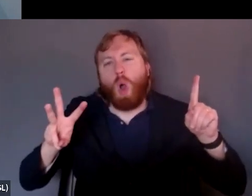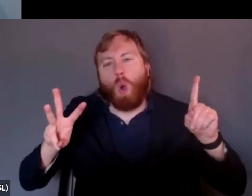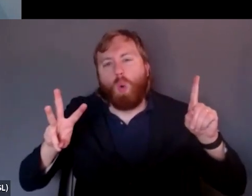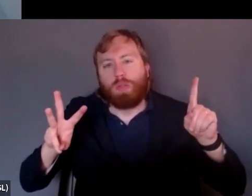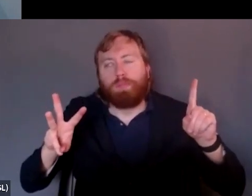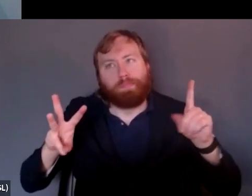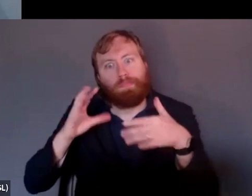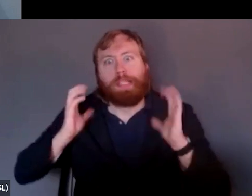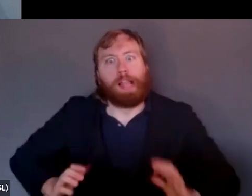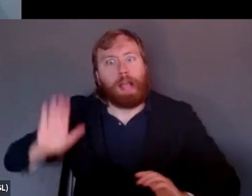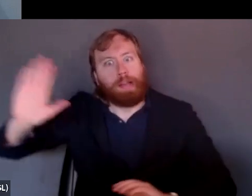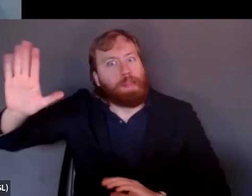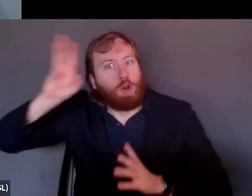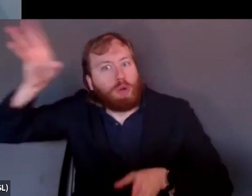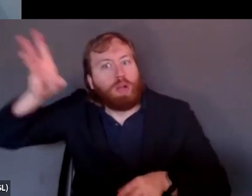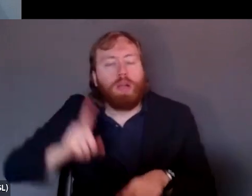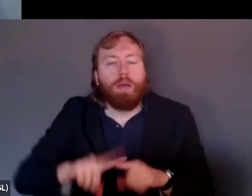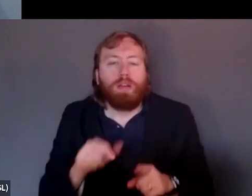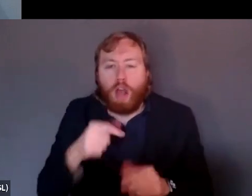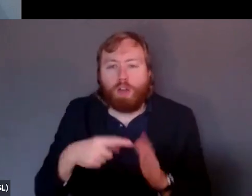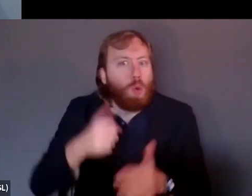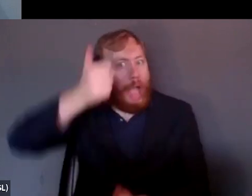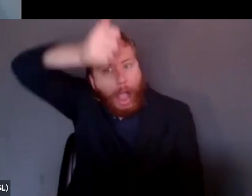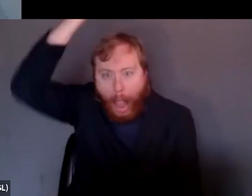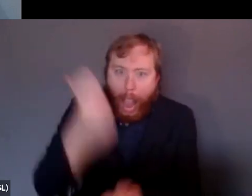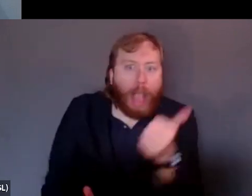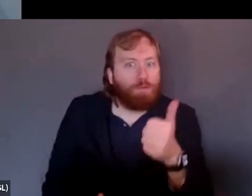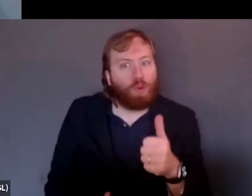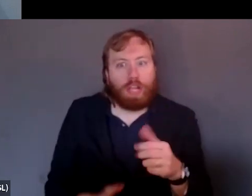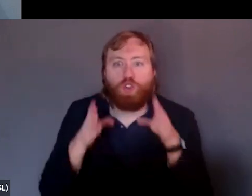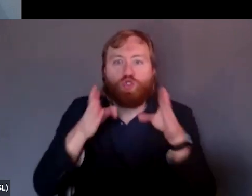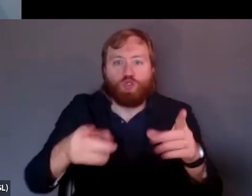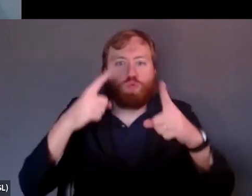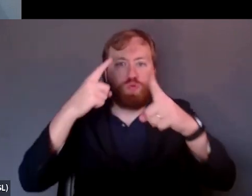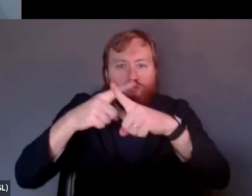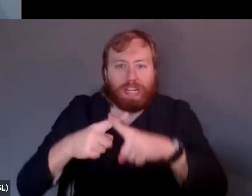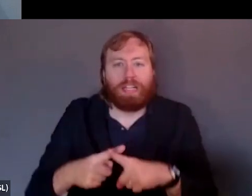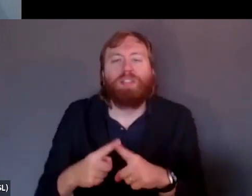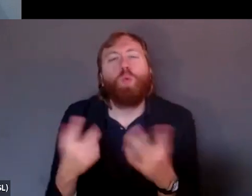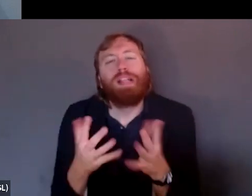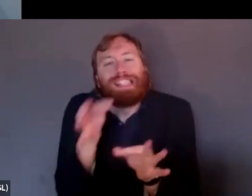but they're not like showing every cross street and every-- What is the simplified information that can still communicate